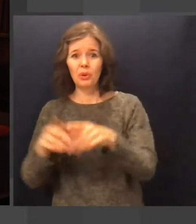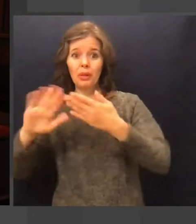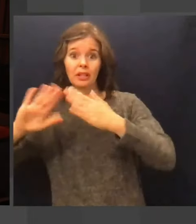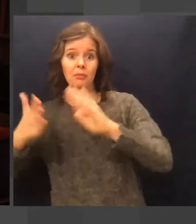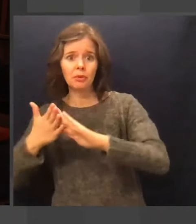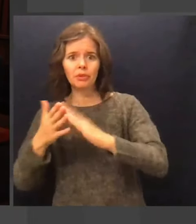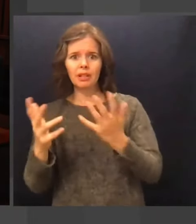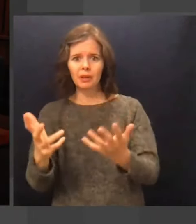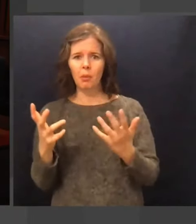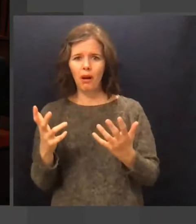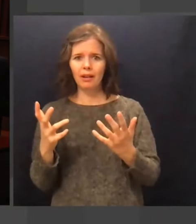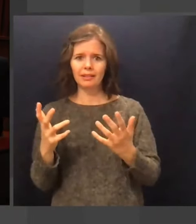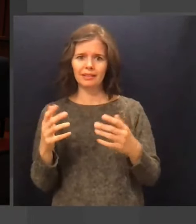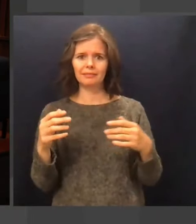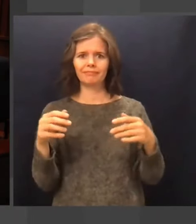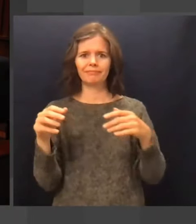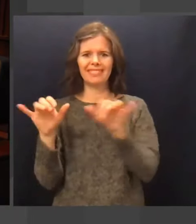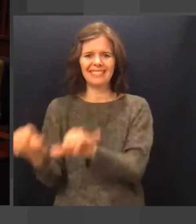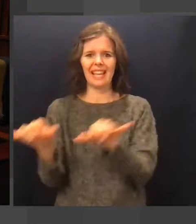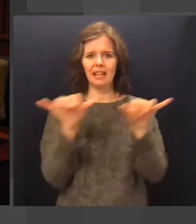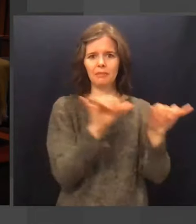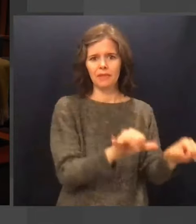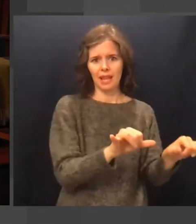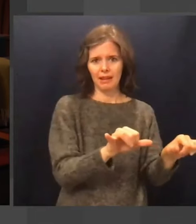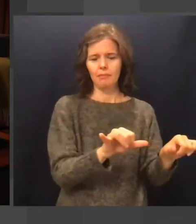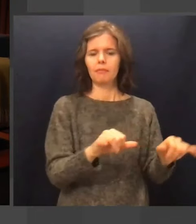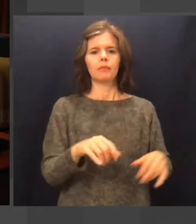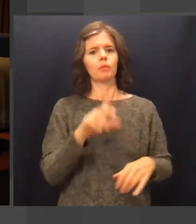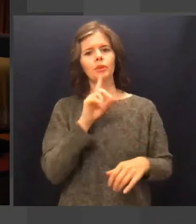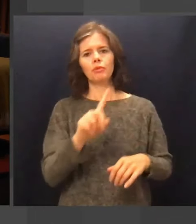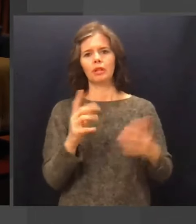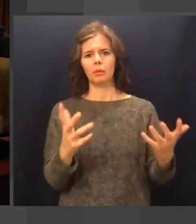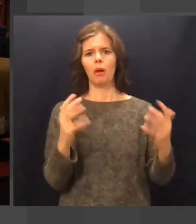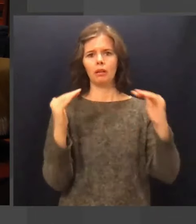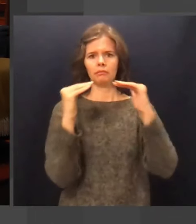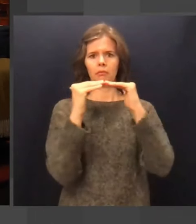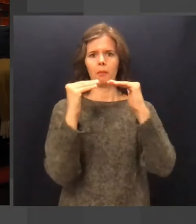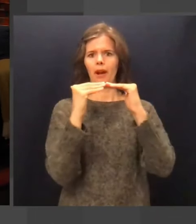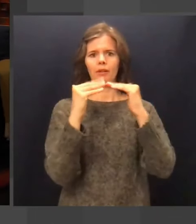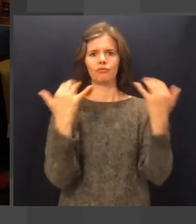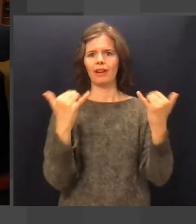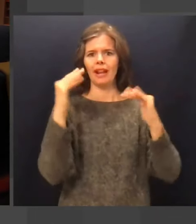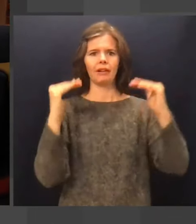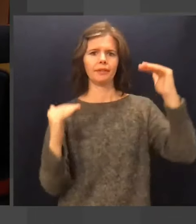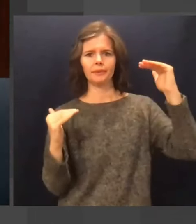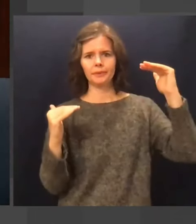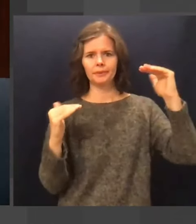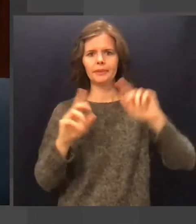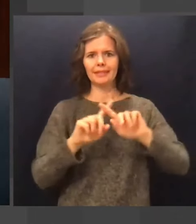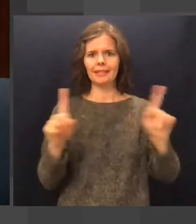THE COMMUNITY WHO ALSO WANTS TO HAVE THE SAME EXPERIECE.